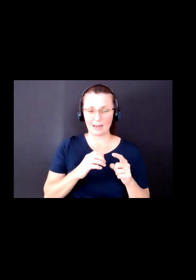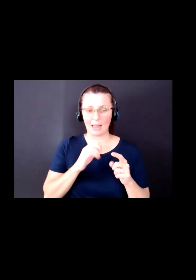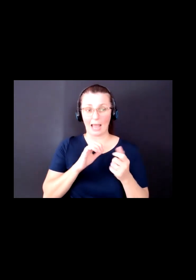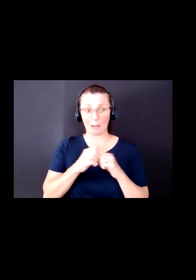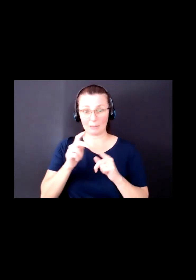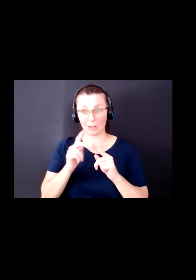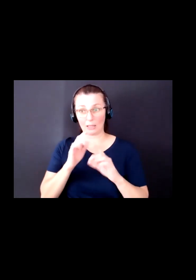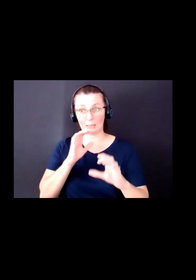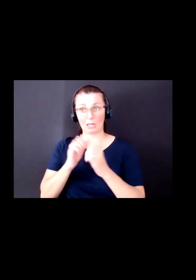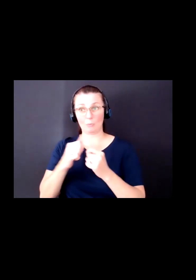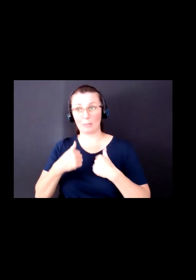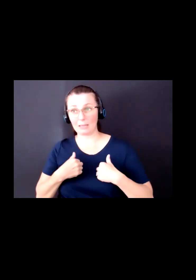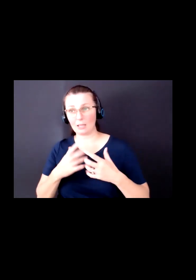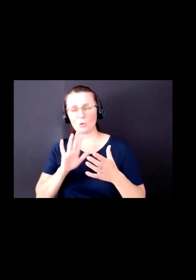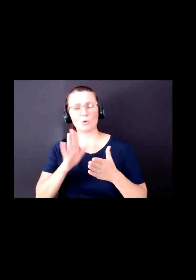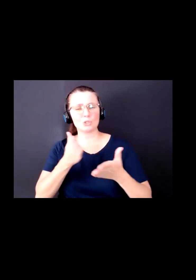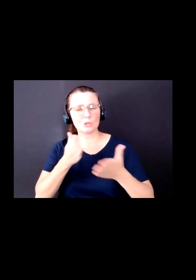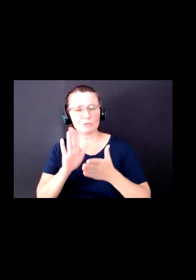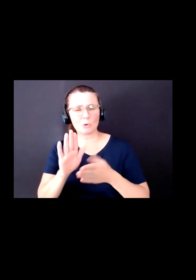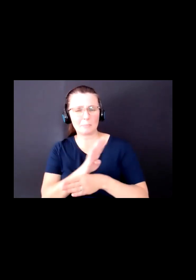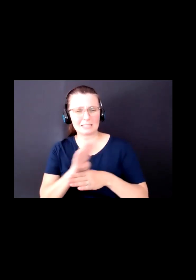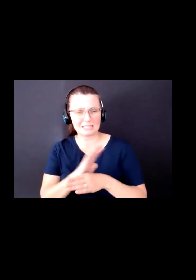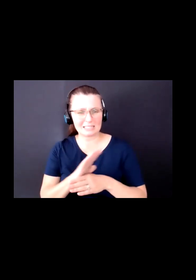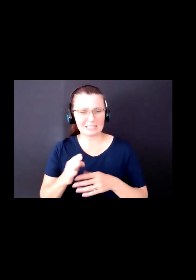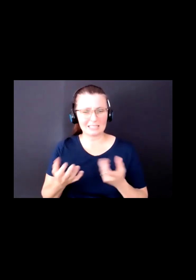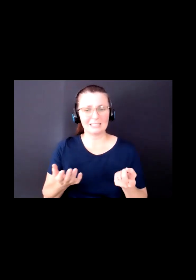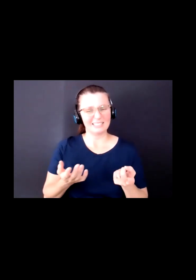your service or business. This sounds like the self-evaluation I